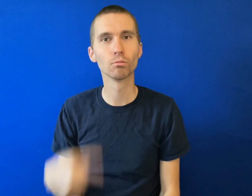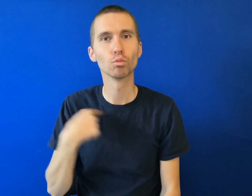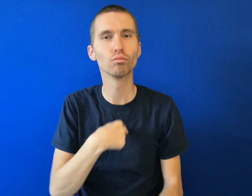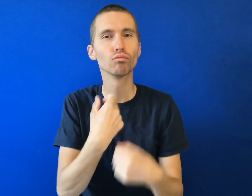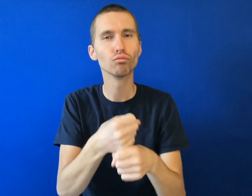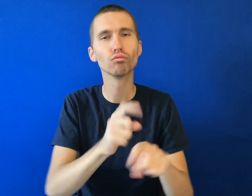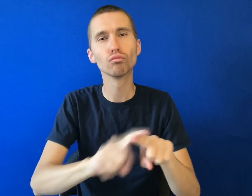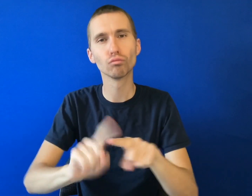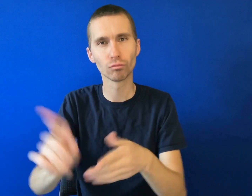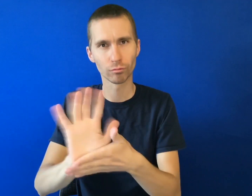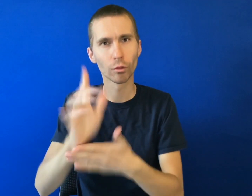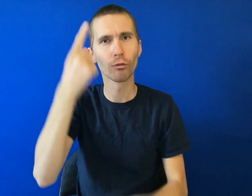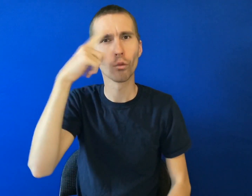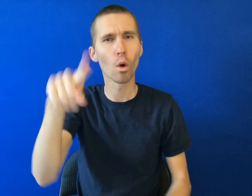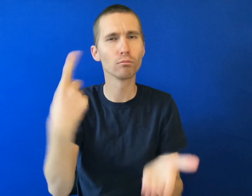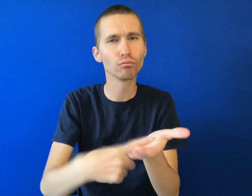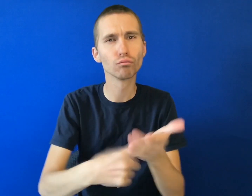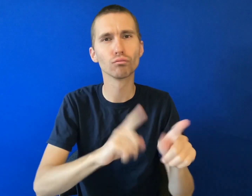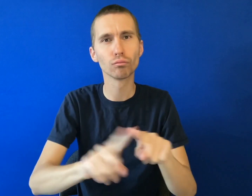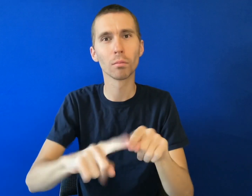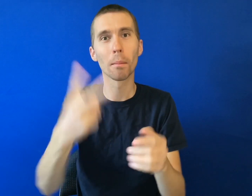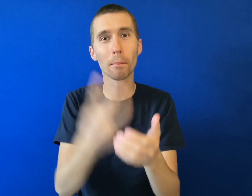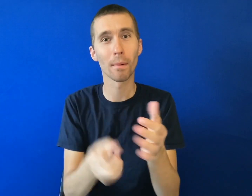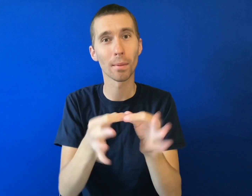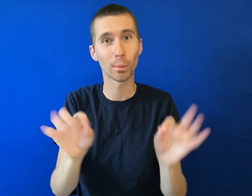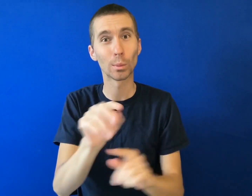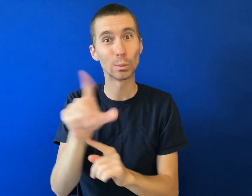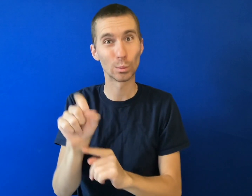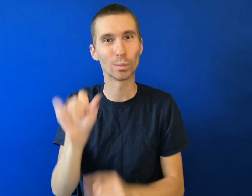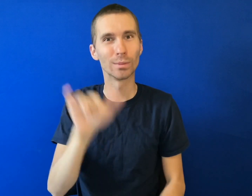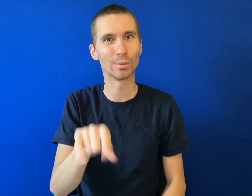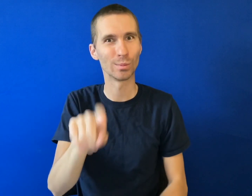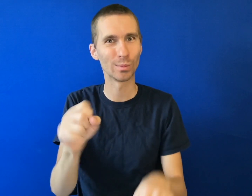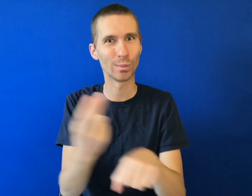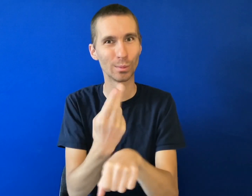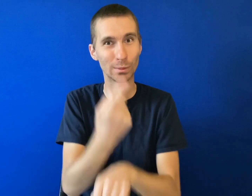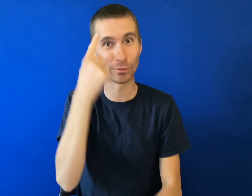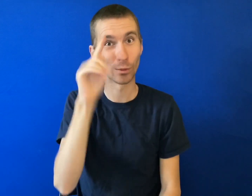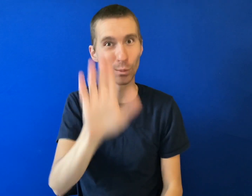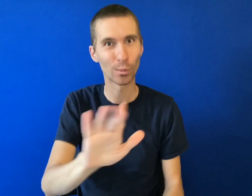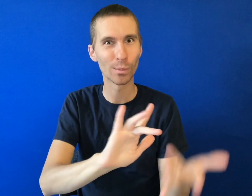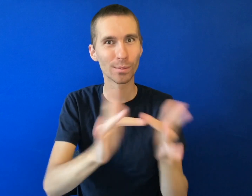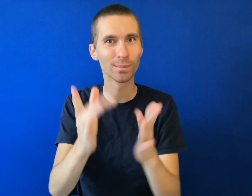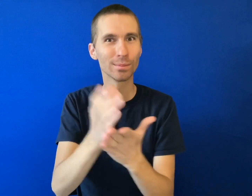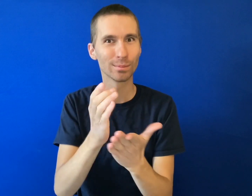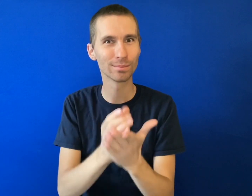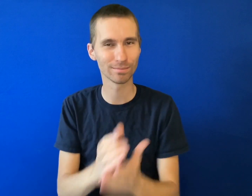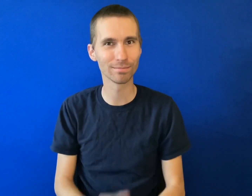We have created various videos that discusses possible bilingual tools that you can use for your online course.